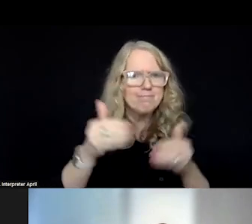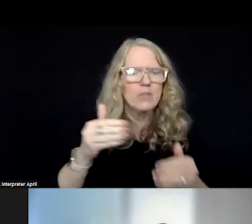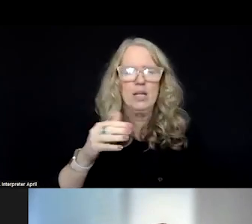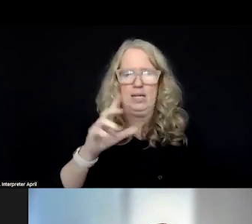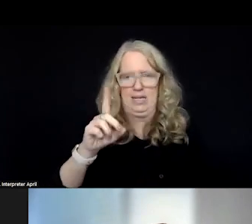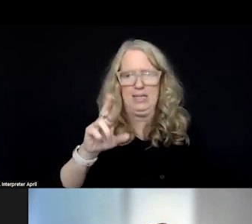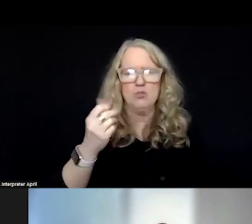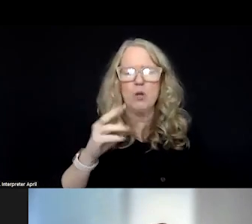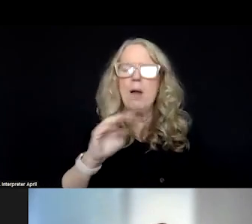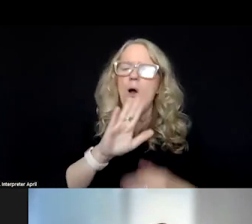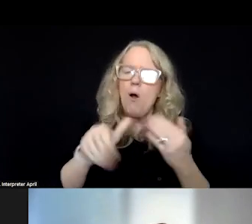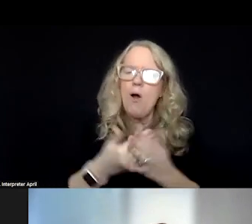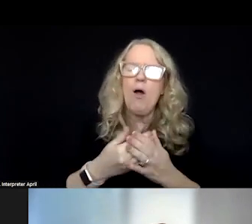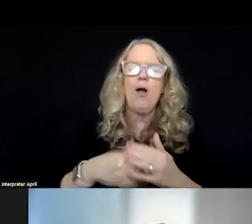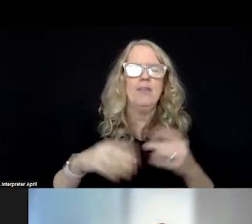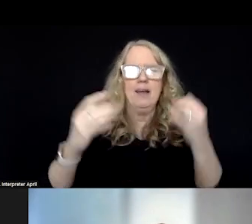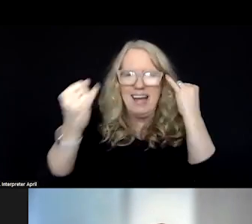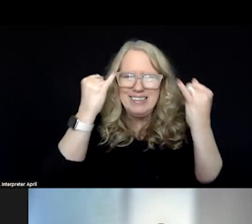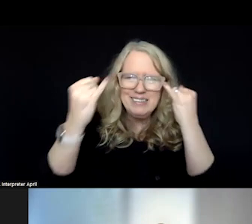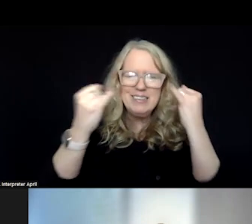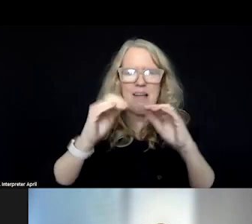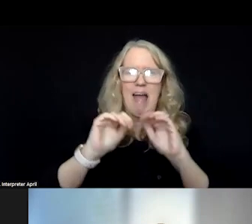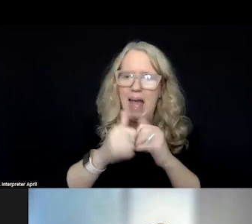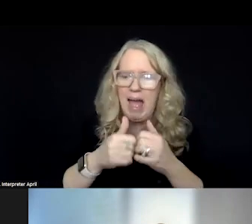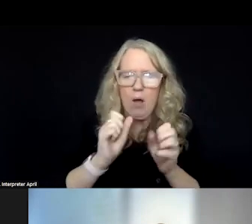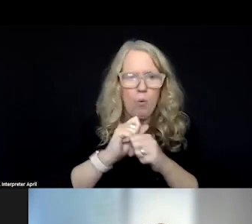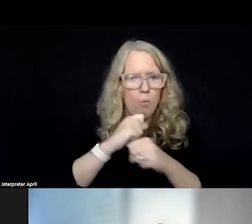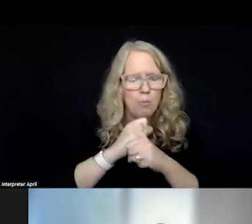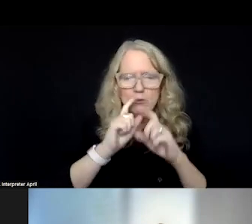IS ALL OF THE IDEAS AROUND HOW DO WE MAKE SURE THAT WE WORK